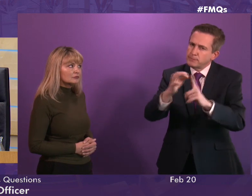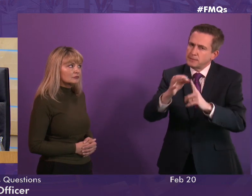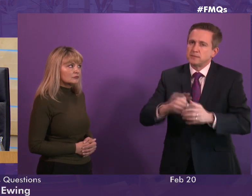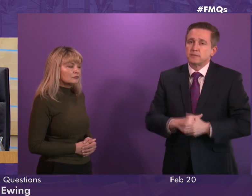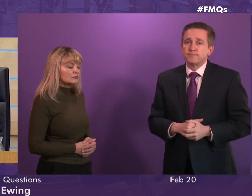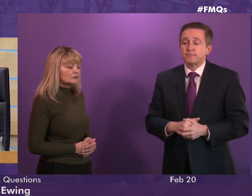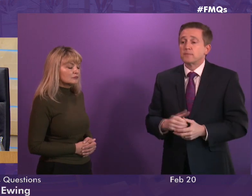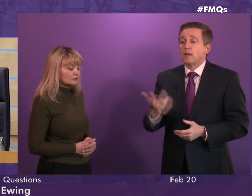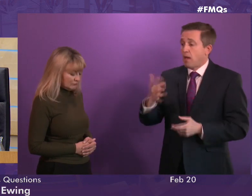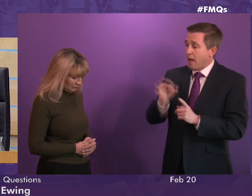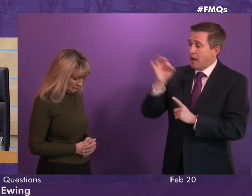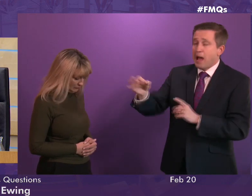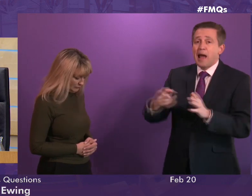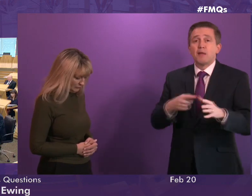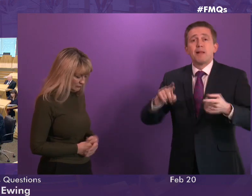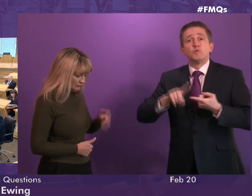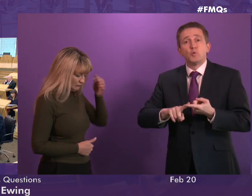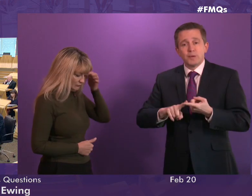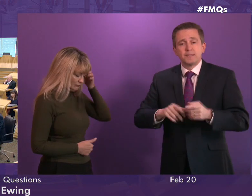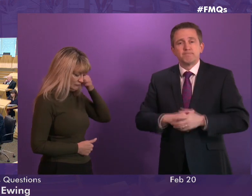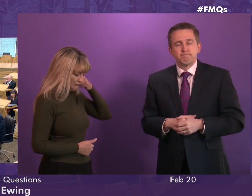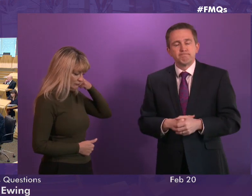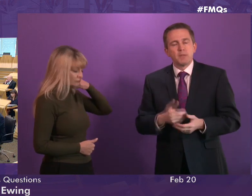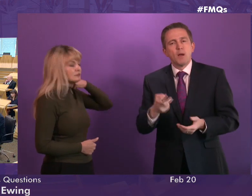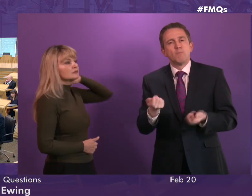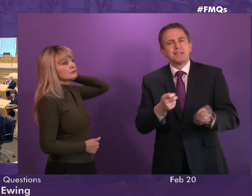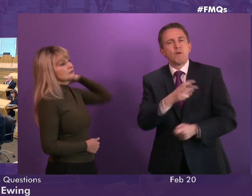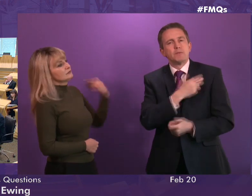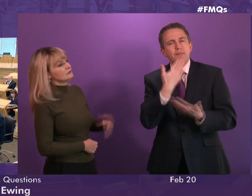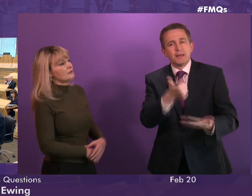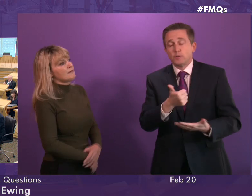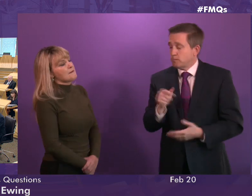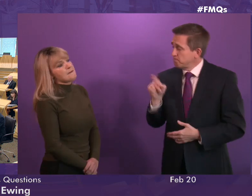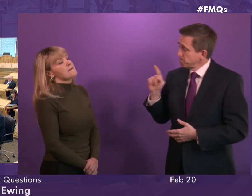Annabelle Ewing (Cowdenbeath) (SNP): The First Minister will be aware of the major